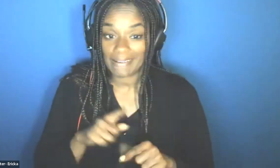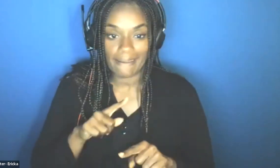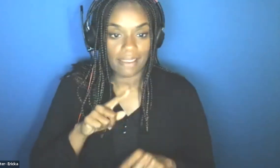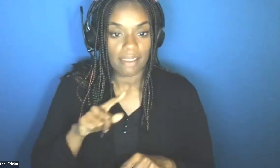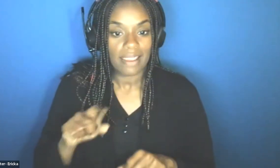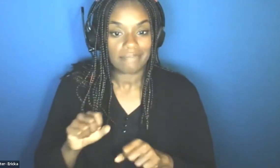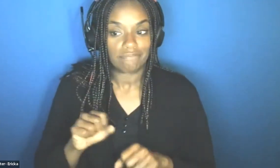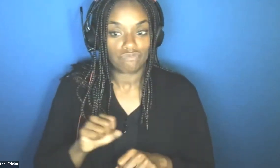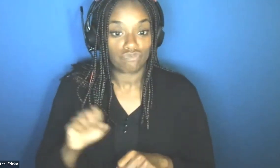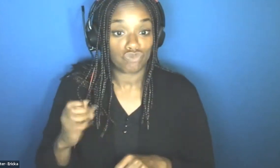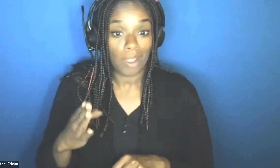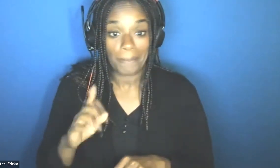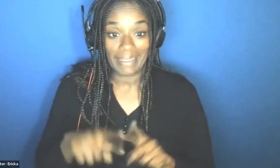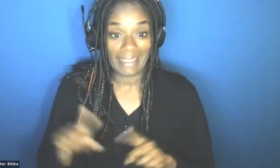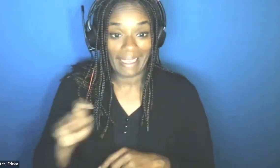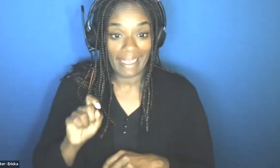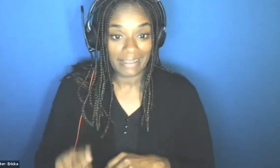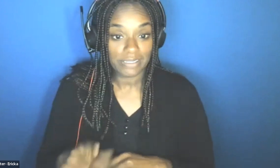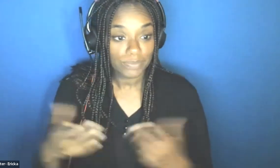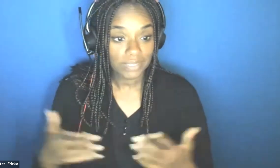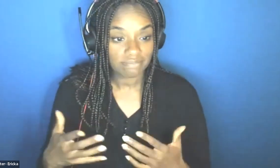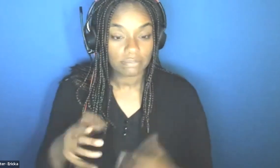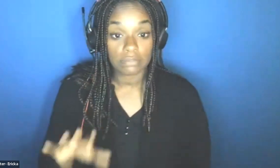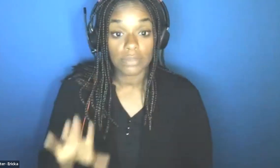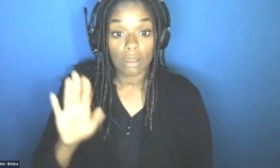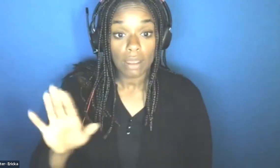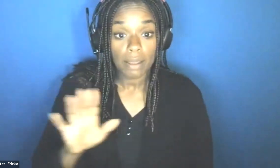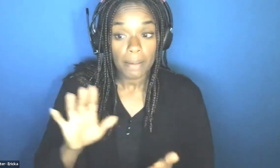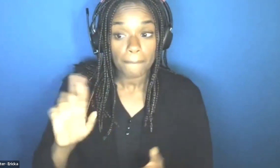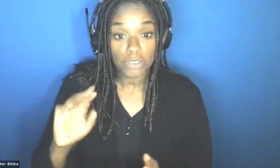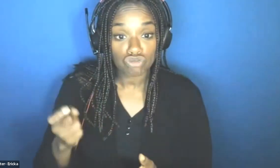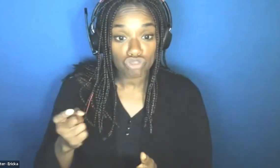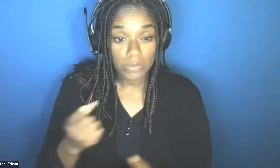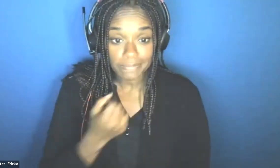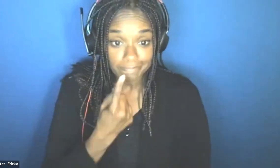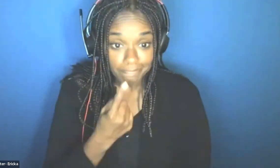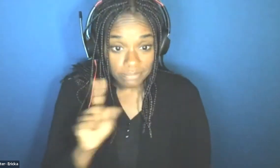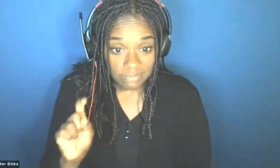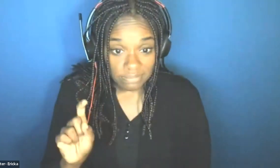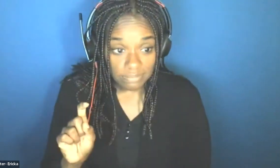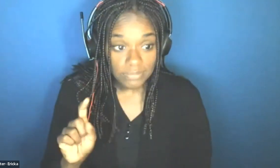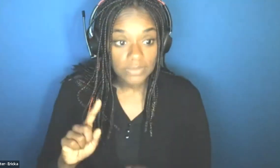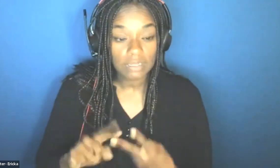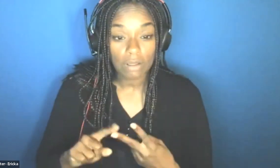Asking disability-related questions in this stage of employment may reveal a disability that someone does not want to disclose. So in stage 1, what employers cannot ask.